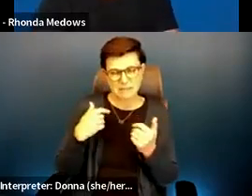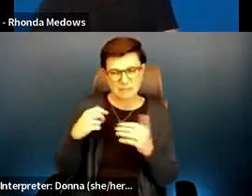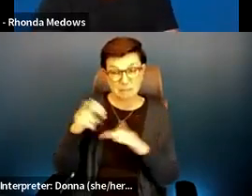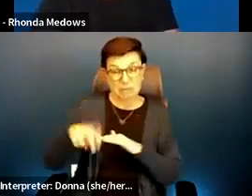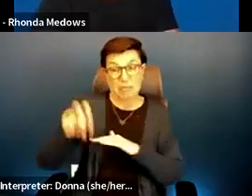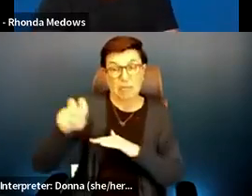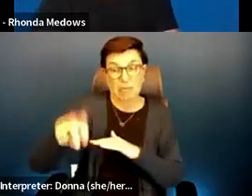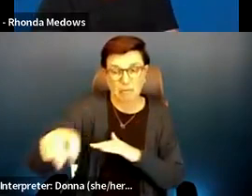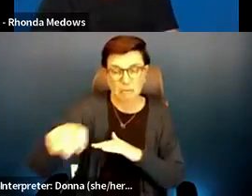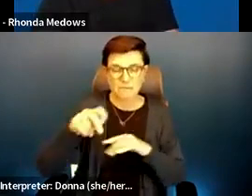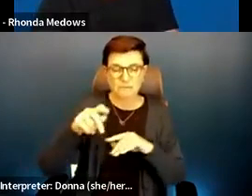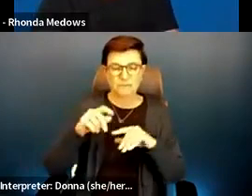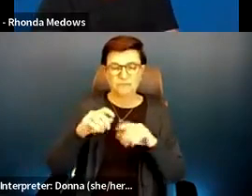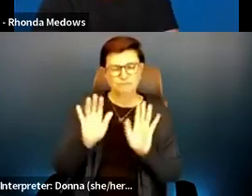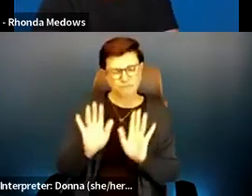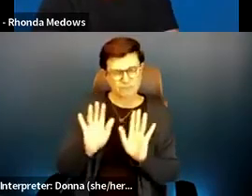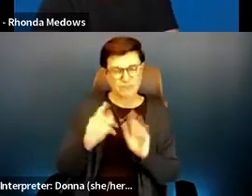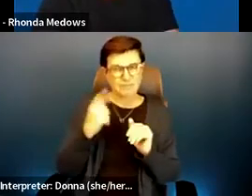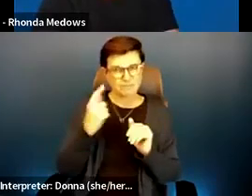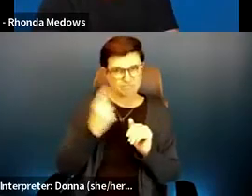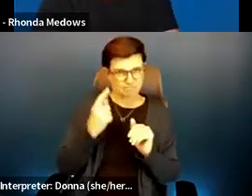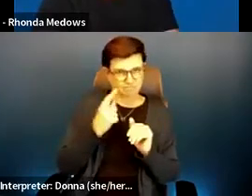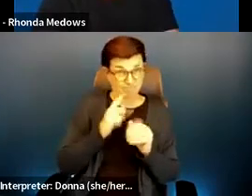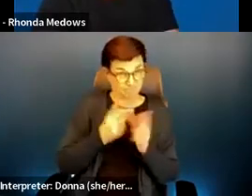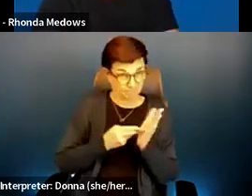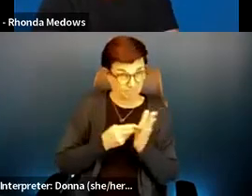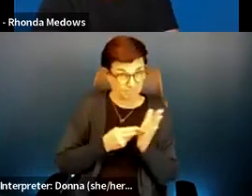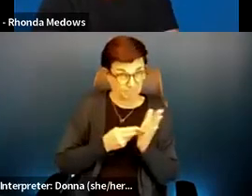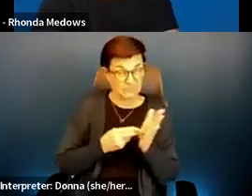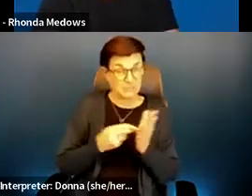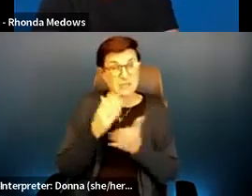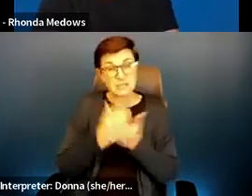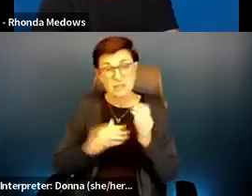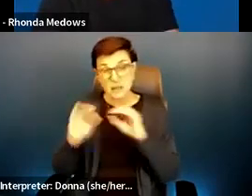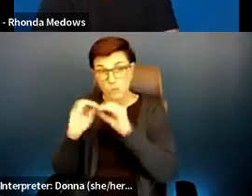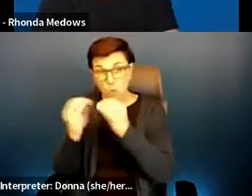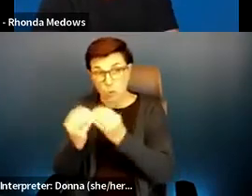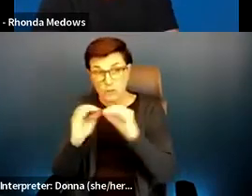as if some of the organizations involved, once this moved